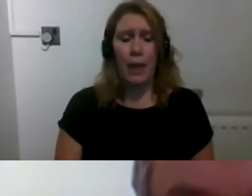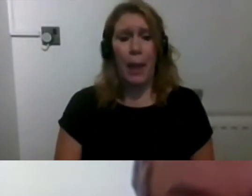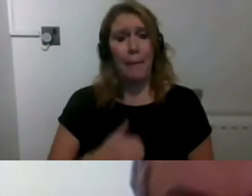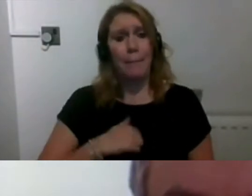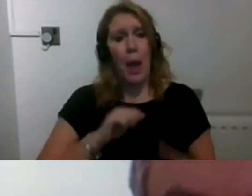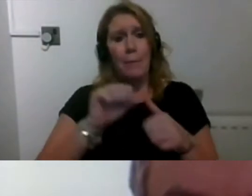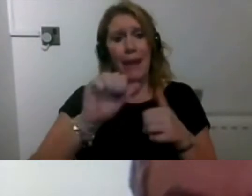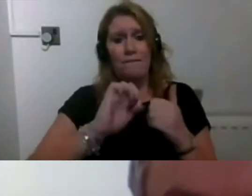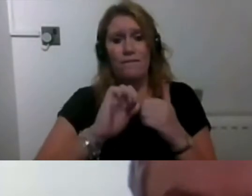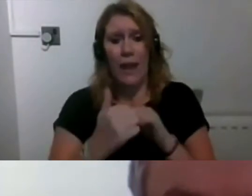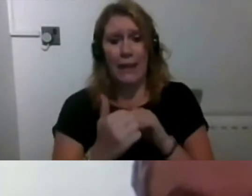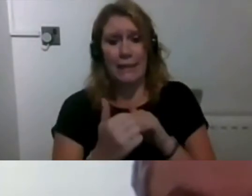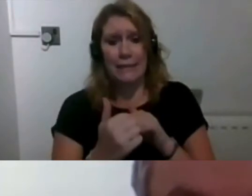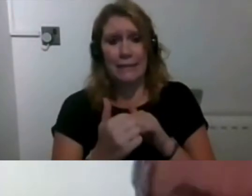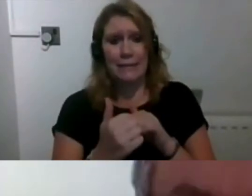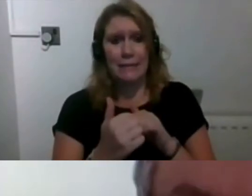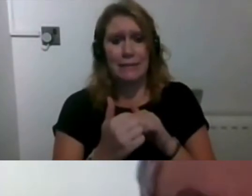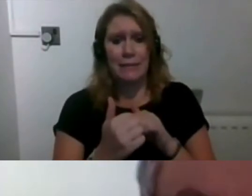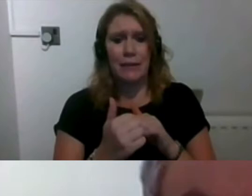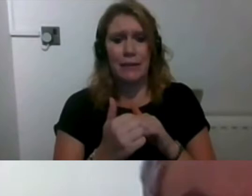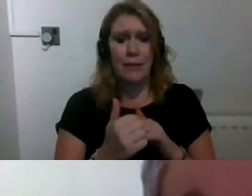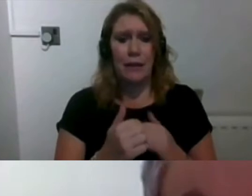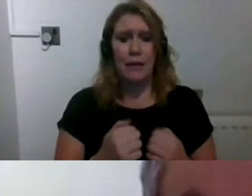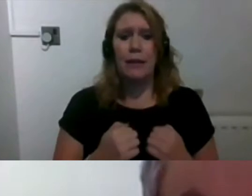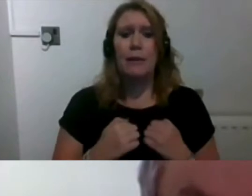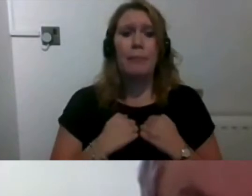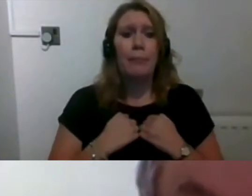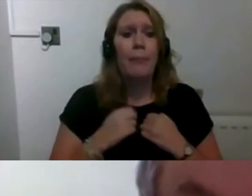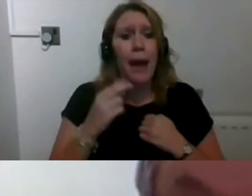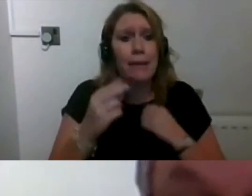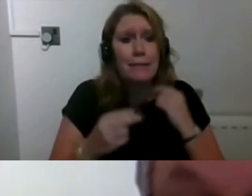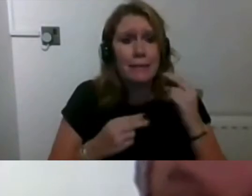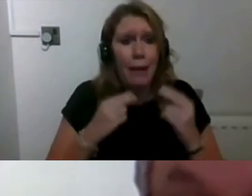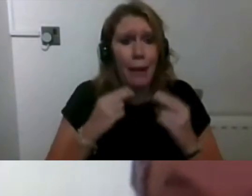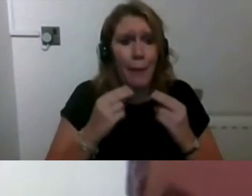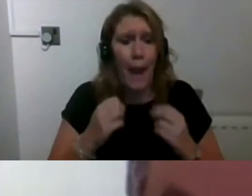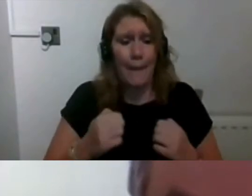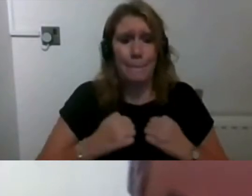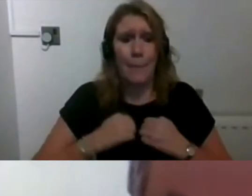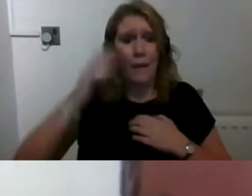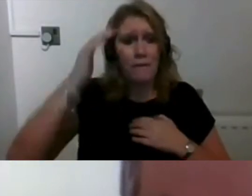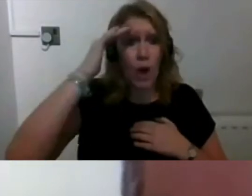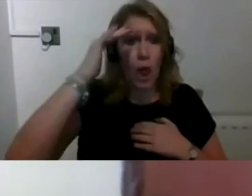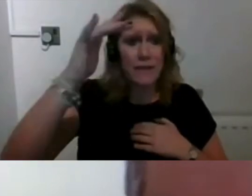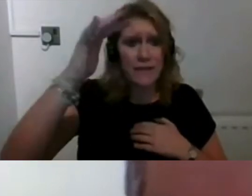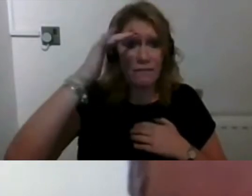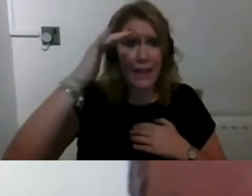My swell, now swell my best friend. My supper. My philosophy.